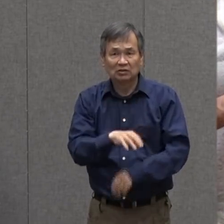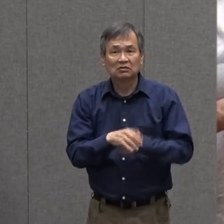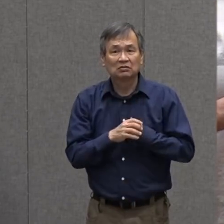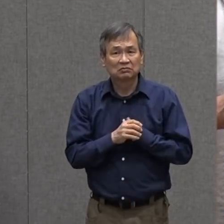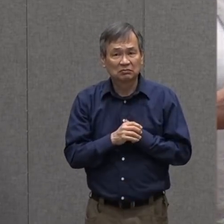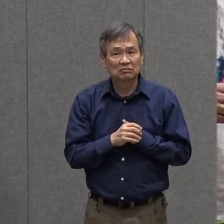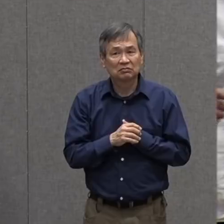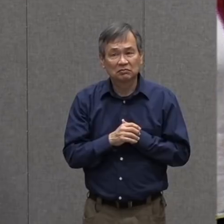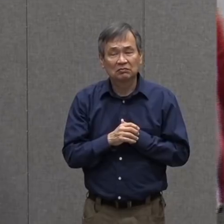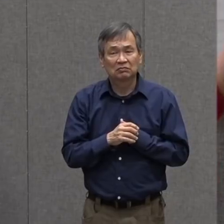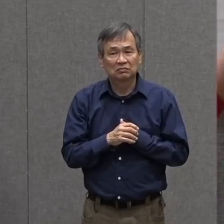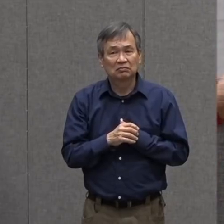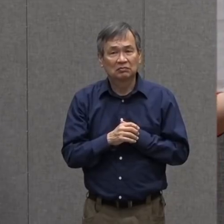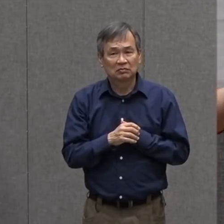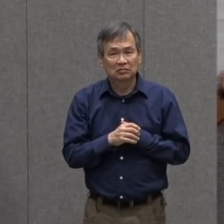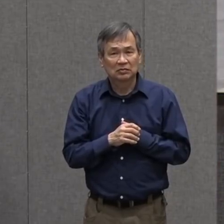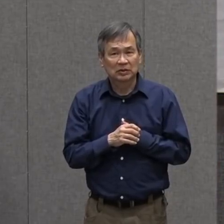So how could we solve this?